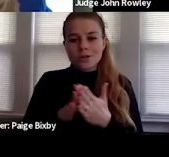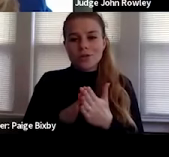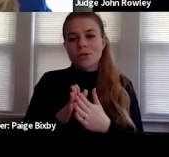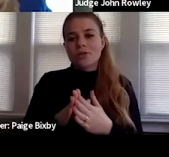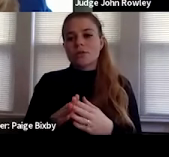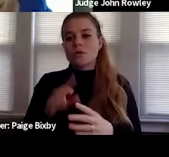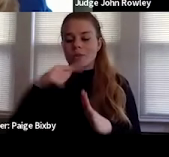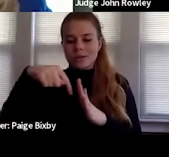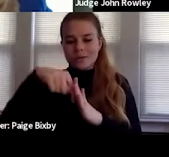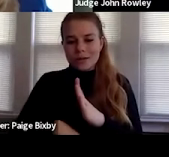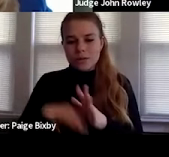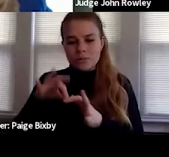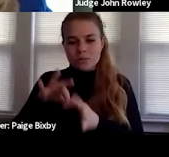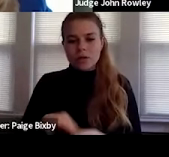Very great stuff.